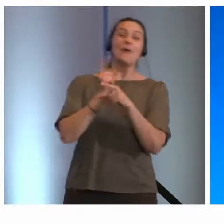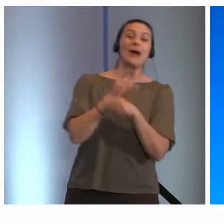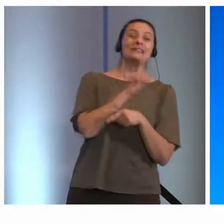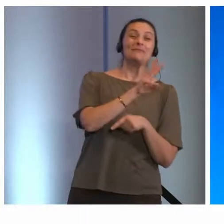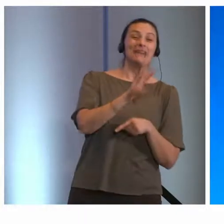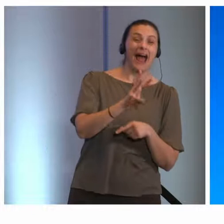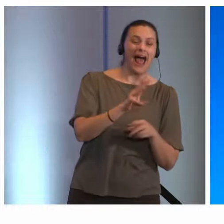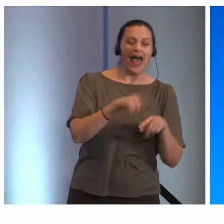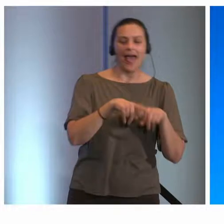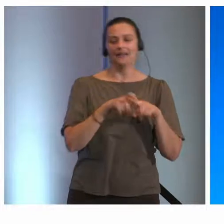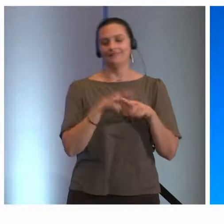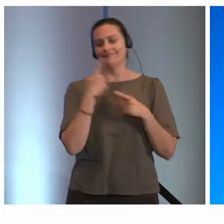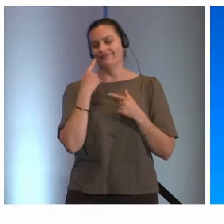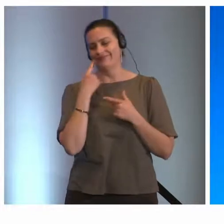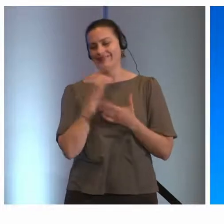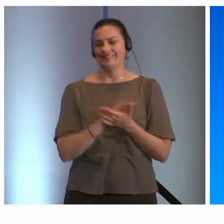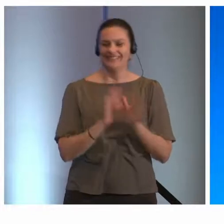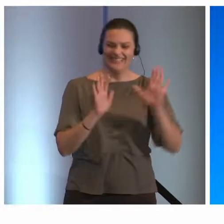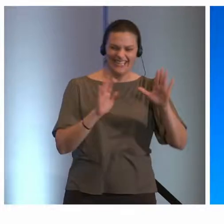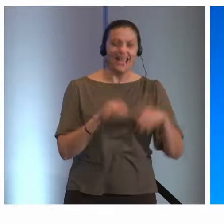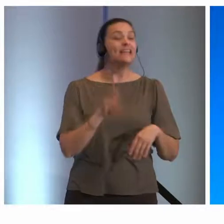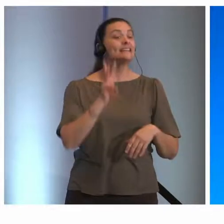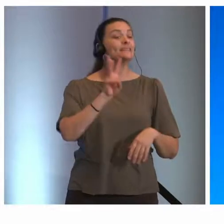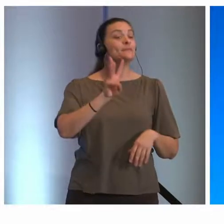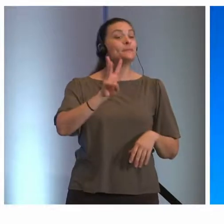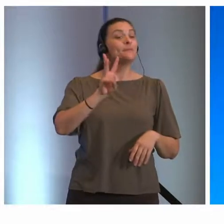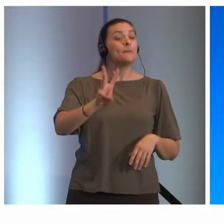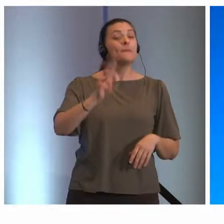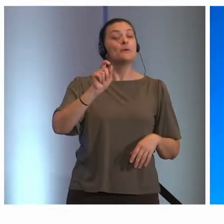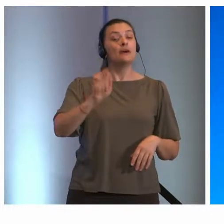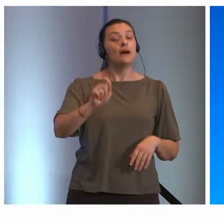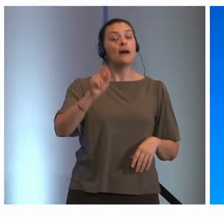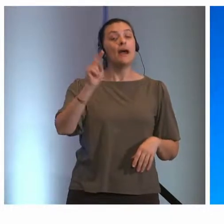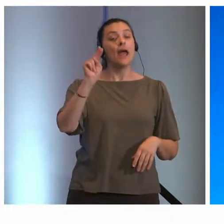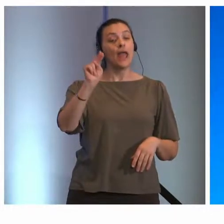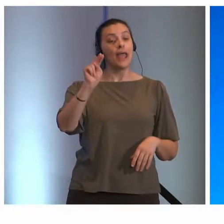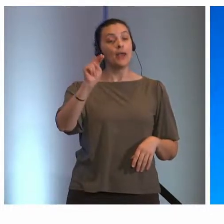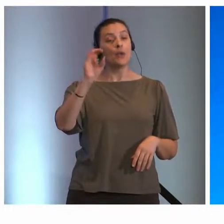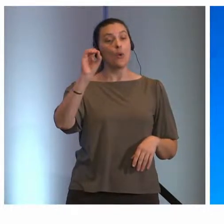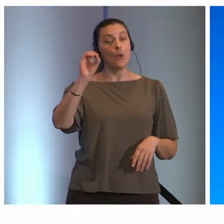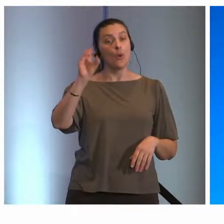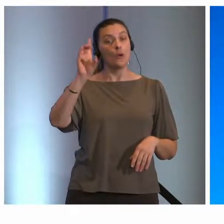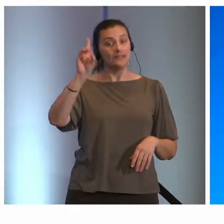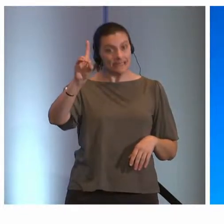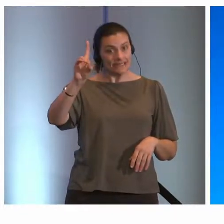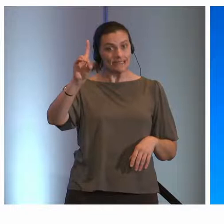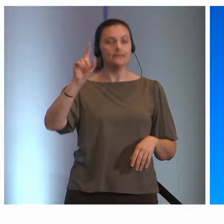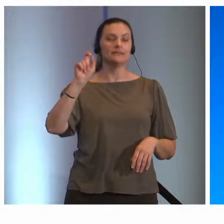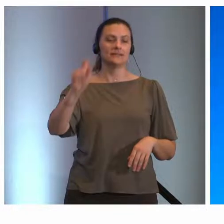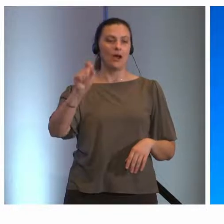down that Web site -- Tari. It's WWW --